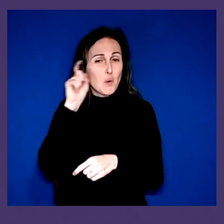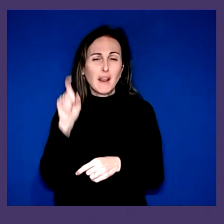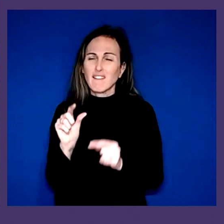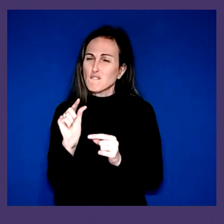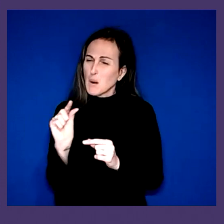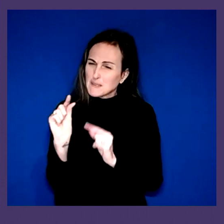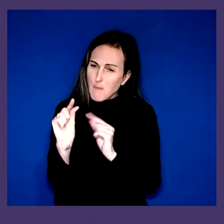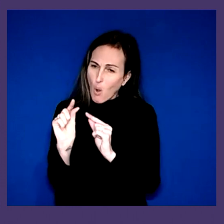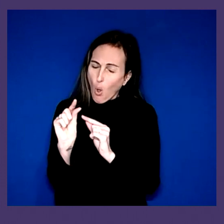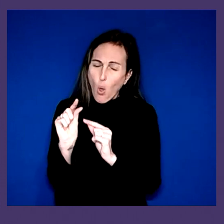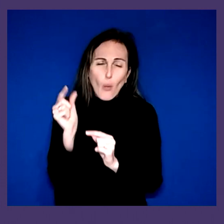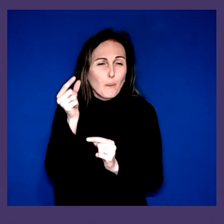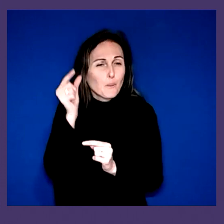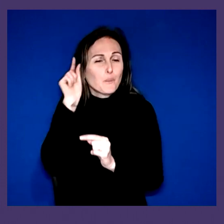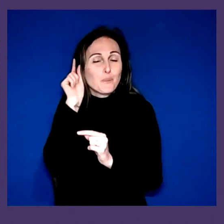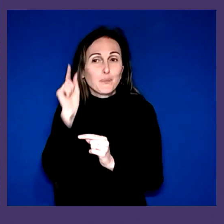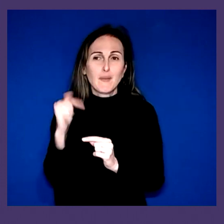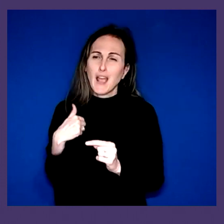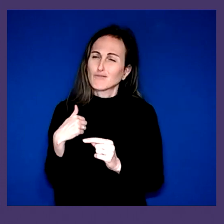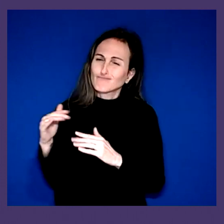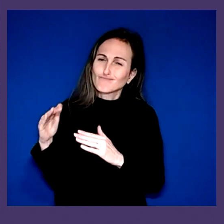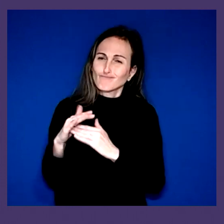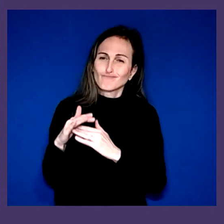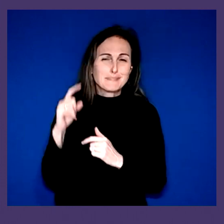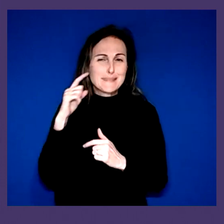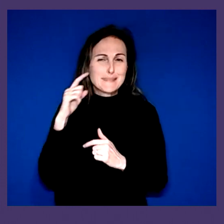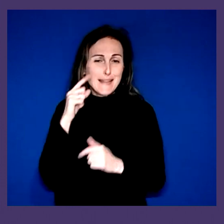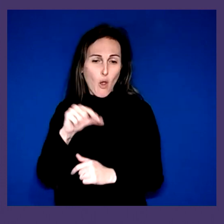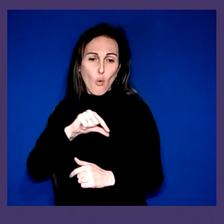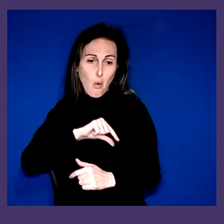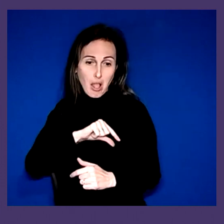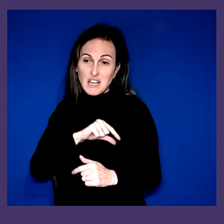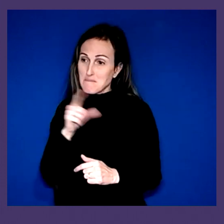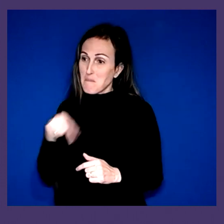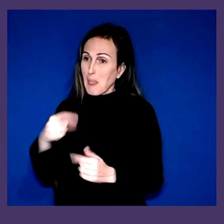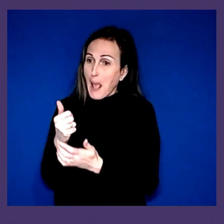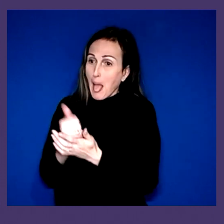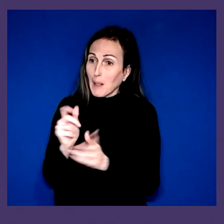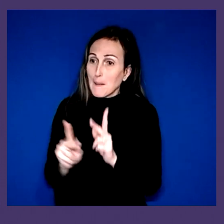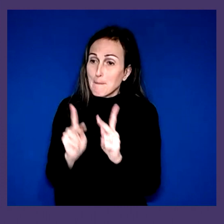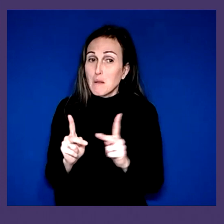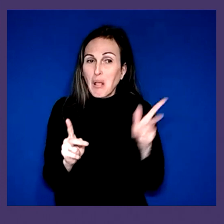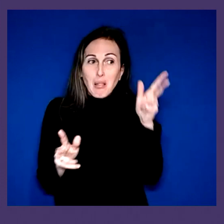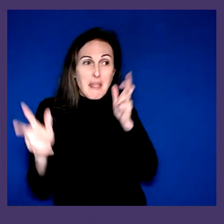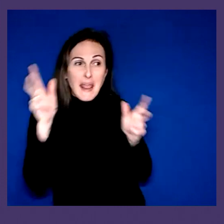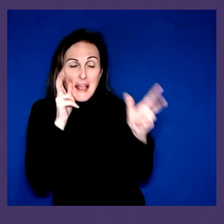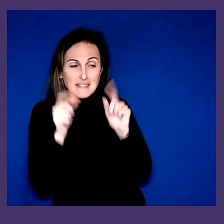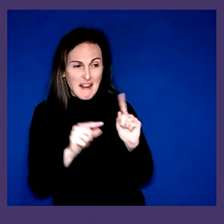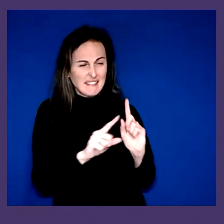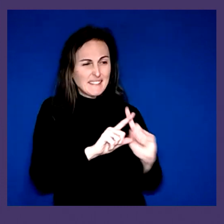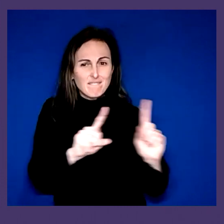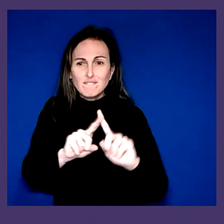They have good sound quality, and they help people listen in many environments, including environments with noise.